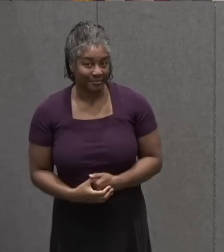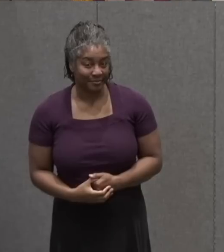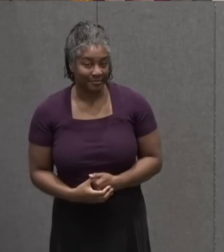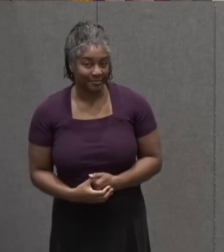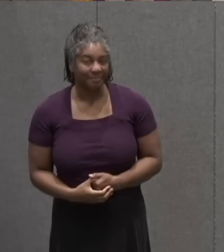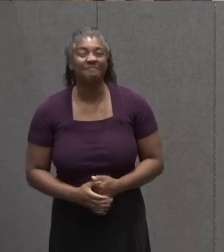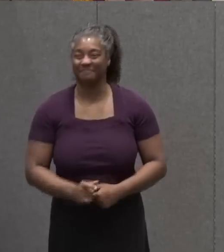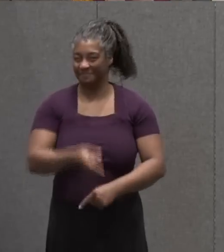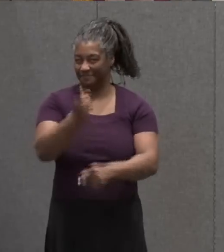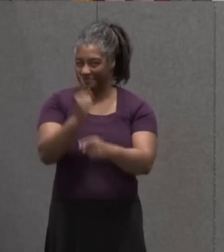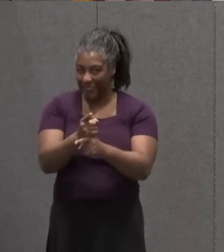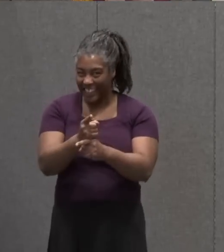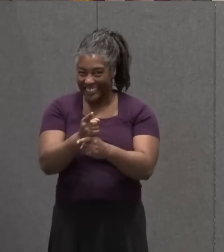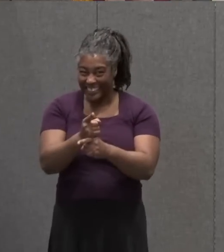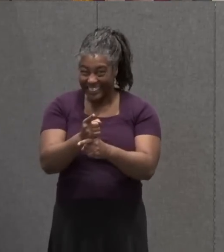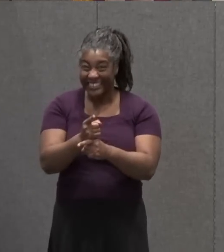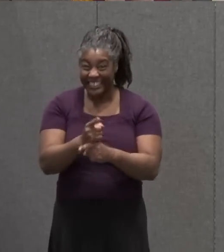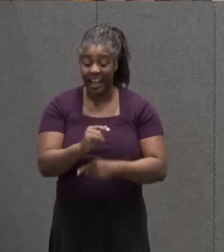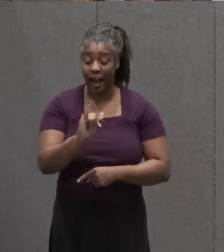That's right, i, itch, I.